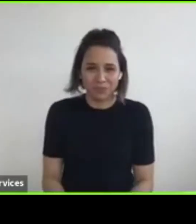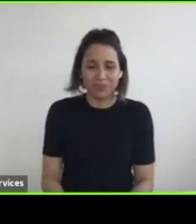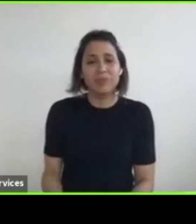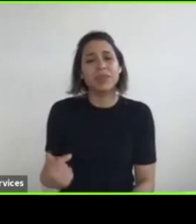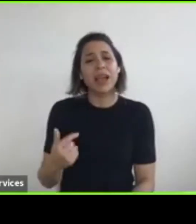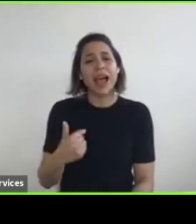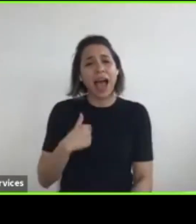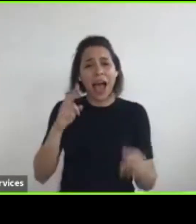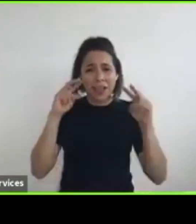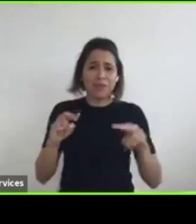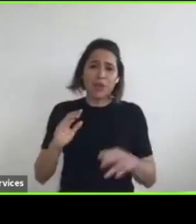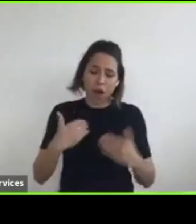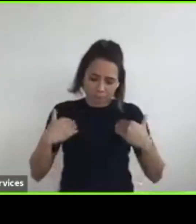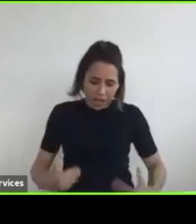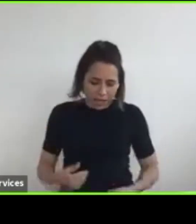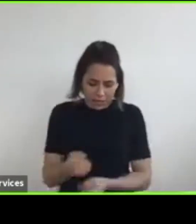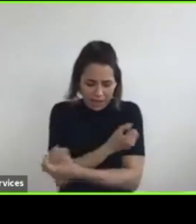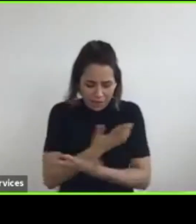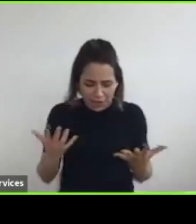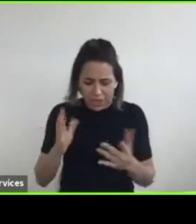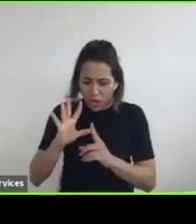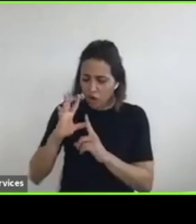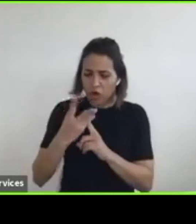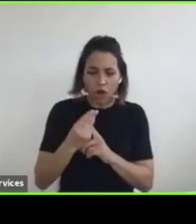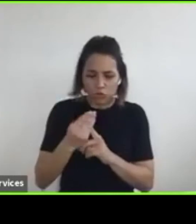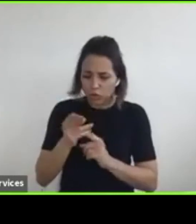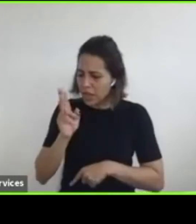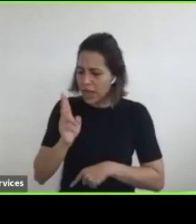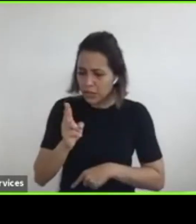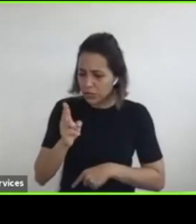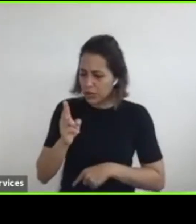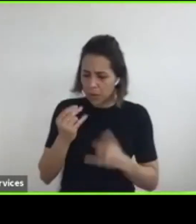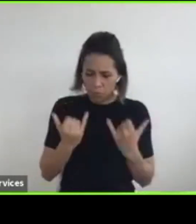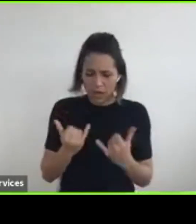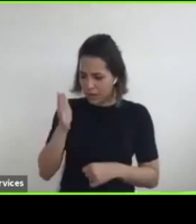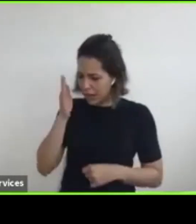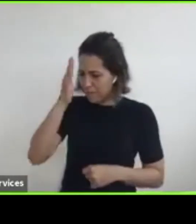CULTURE, HISTORY, PRESENT, FUTURE SIMULTANEOUSLY. OUT OF RESPECT FOR AND TRUST